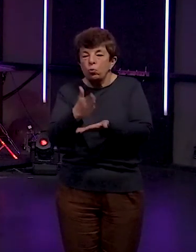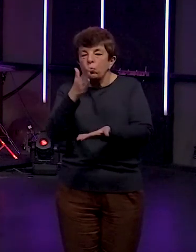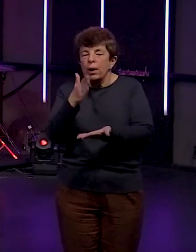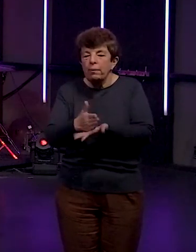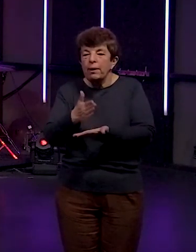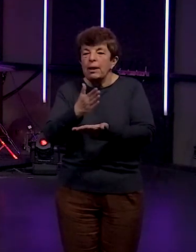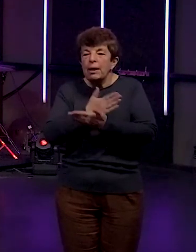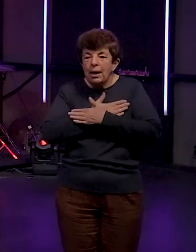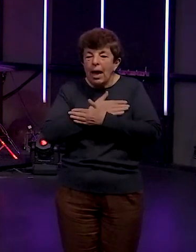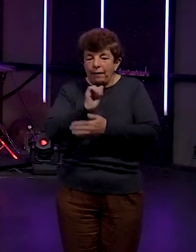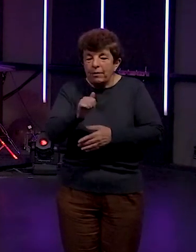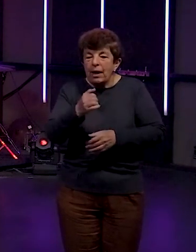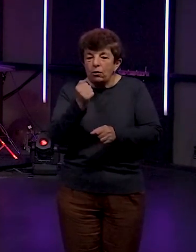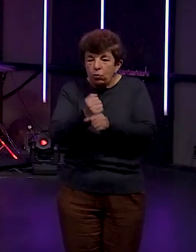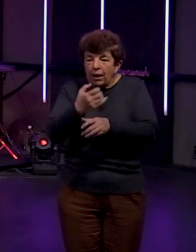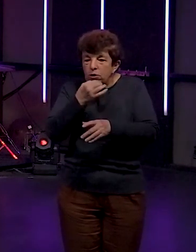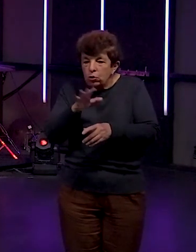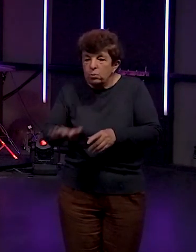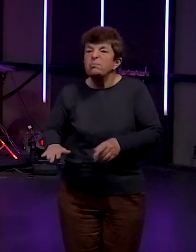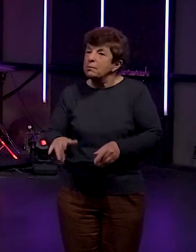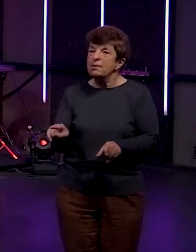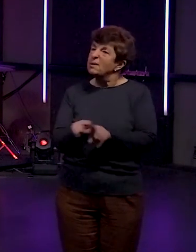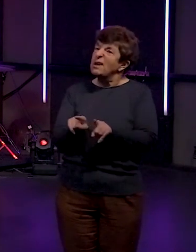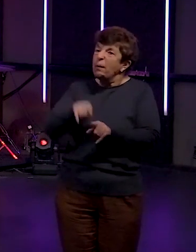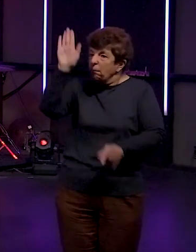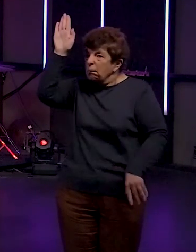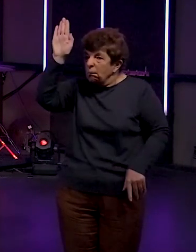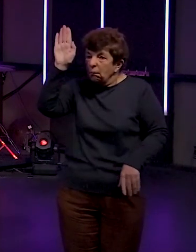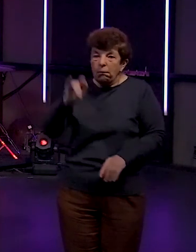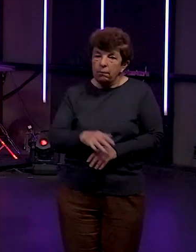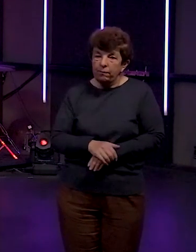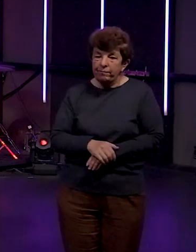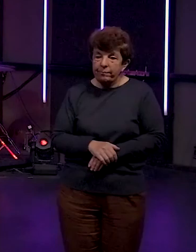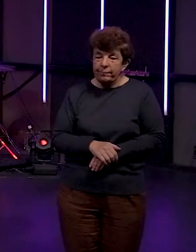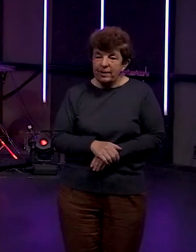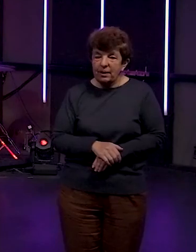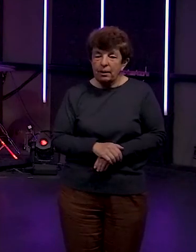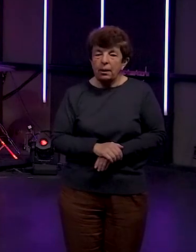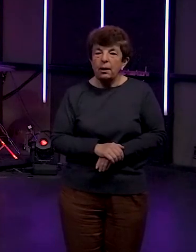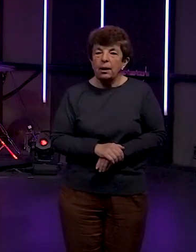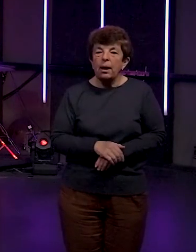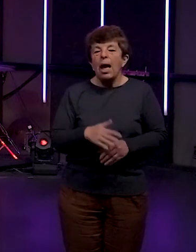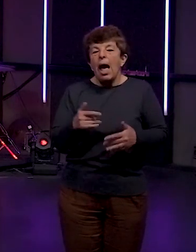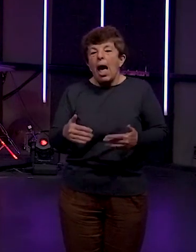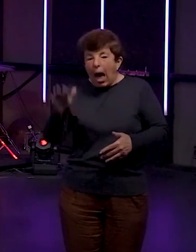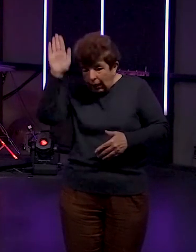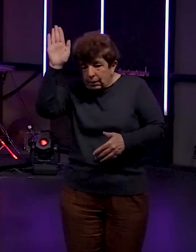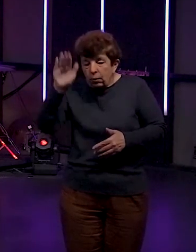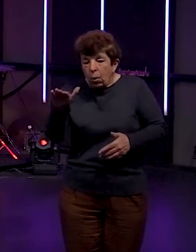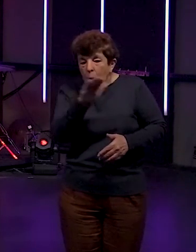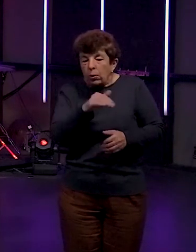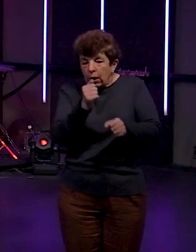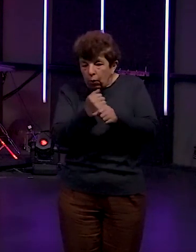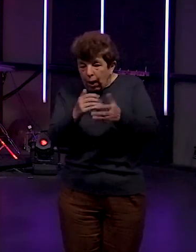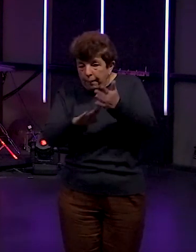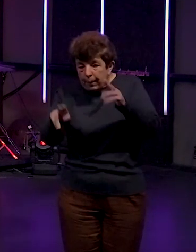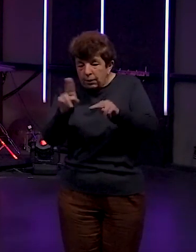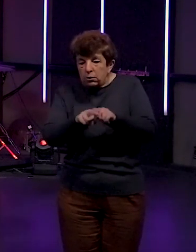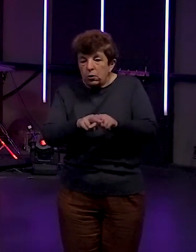love their grandkids. Every hand remained up. Hands up all those grandparents who